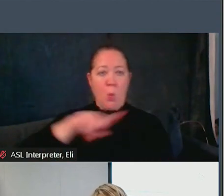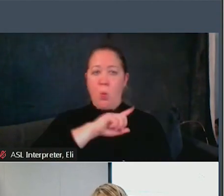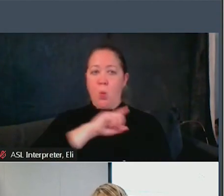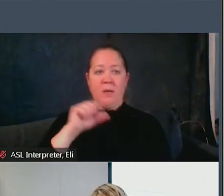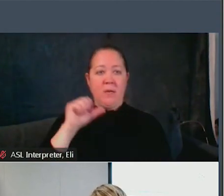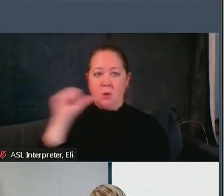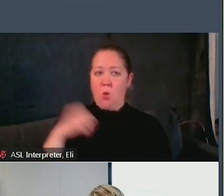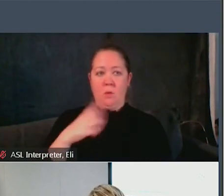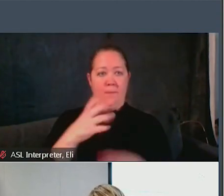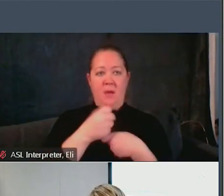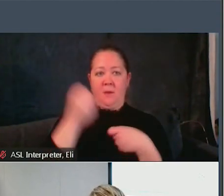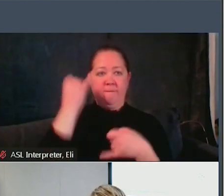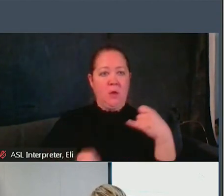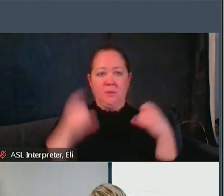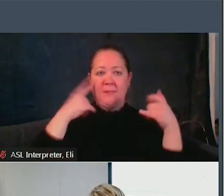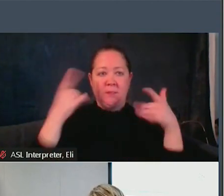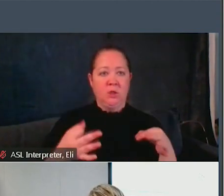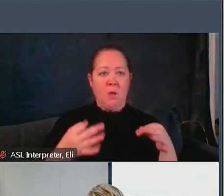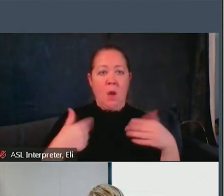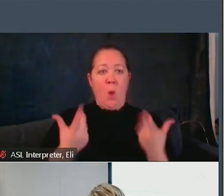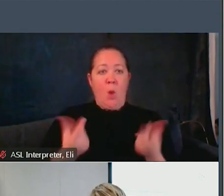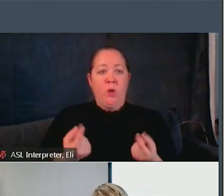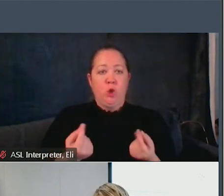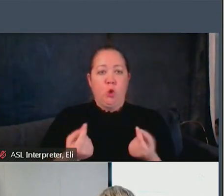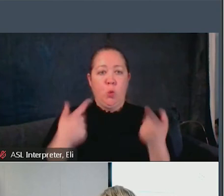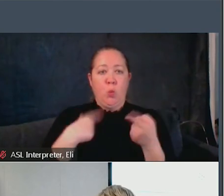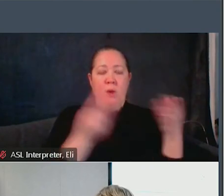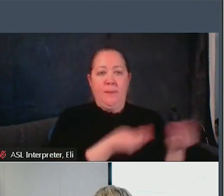What we do is we pass on our recommendations or, and,